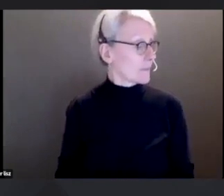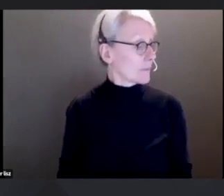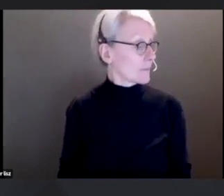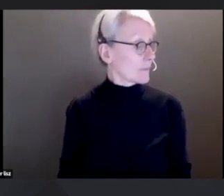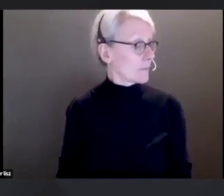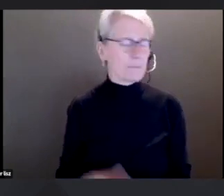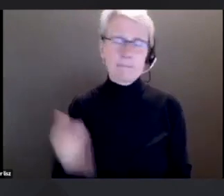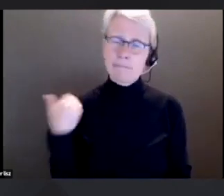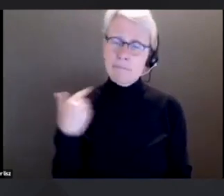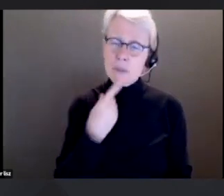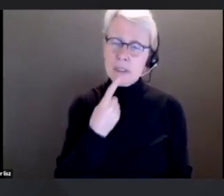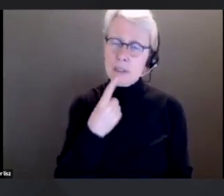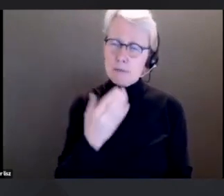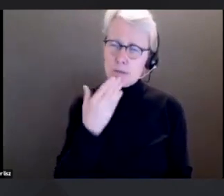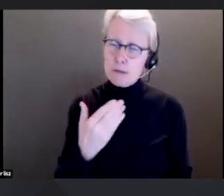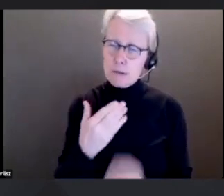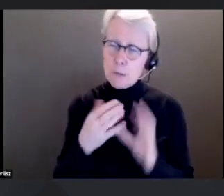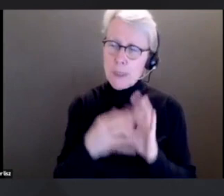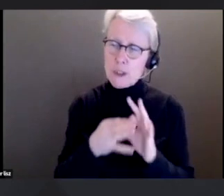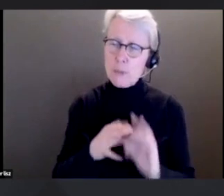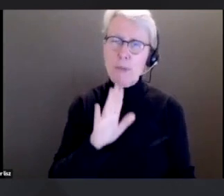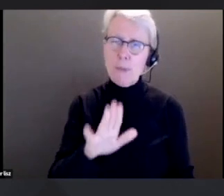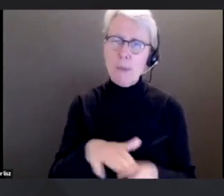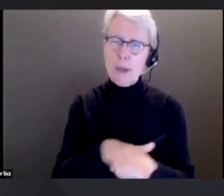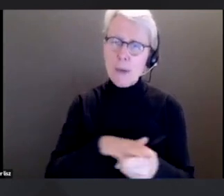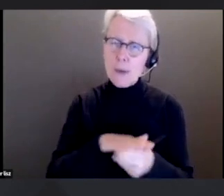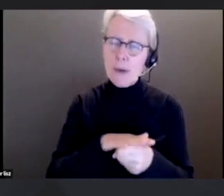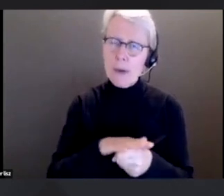that relationship in the first place?" If you could share, how did you connect with them?